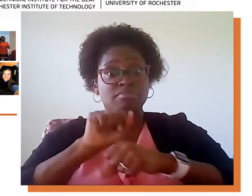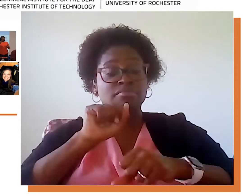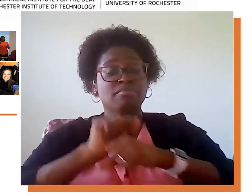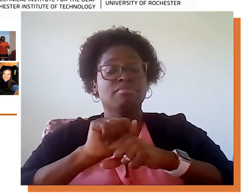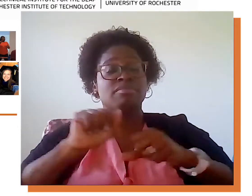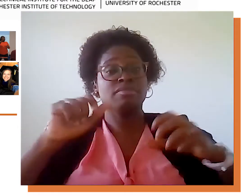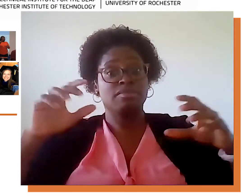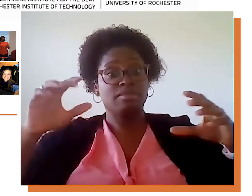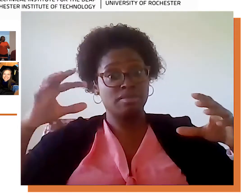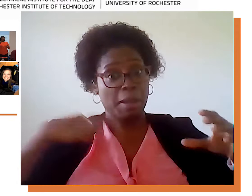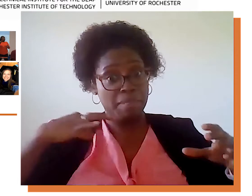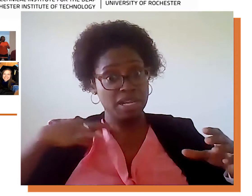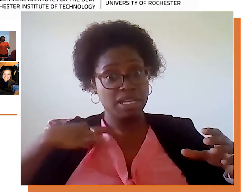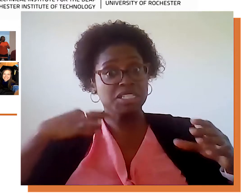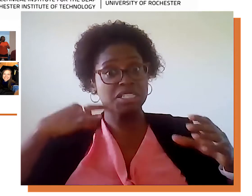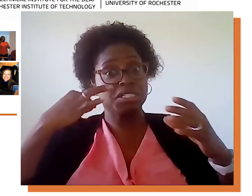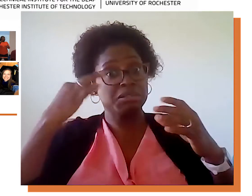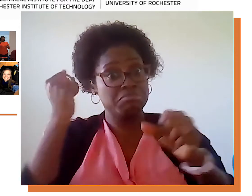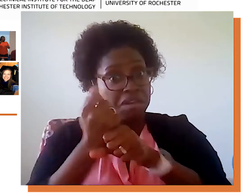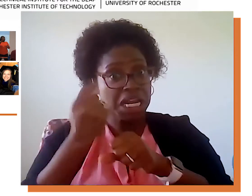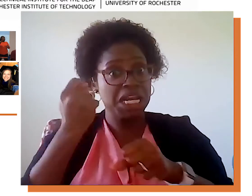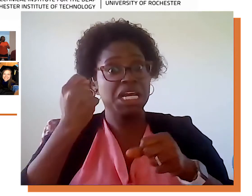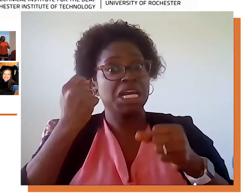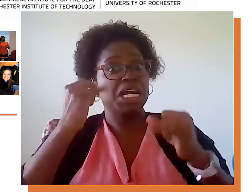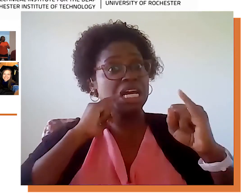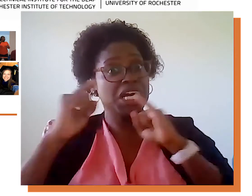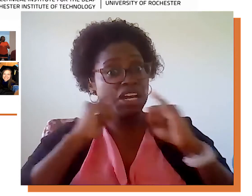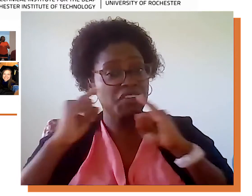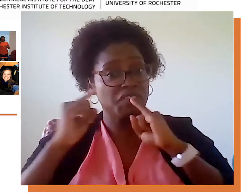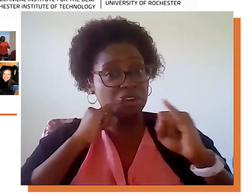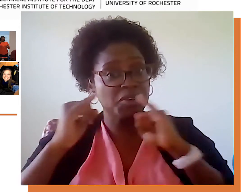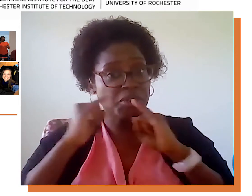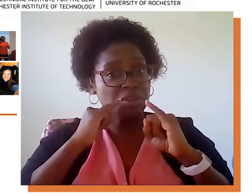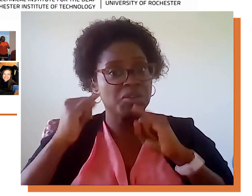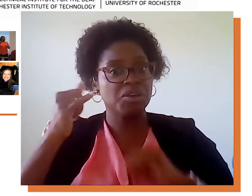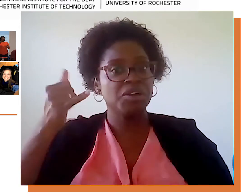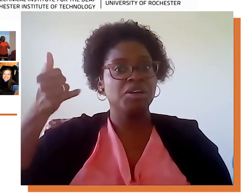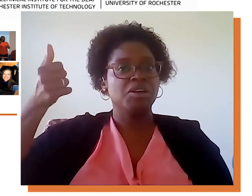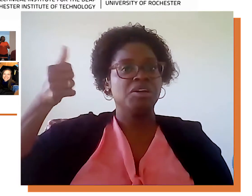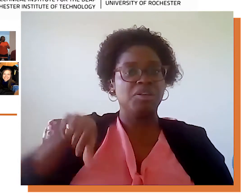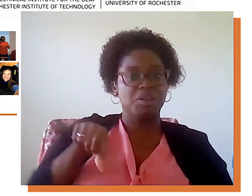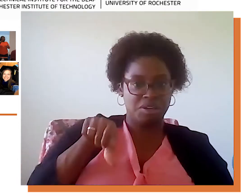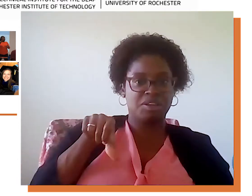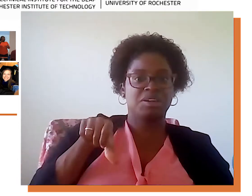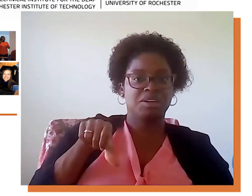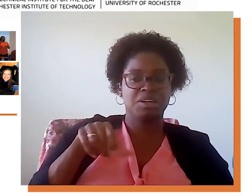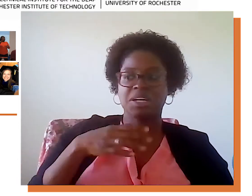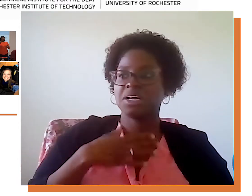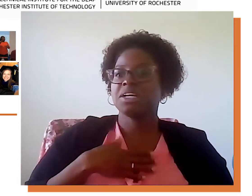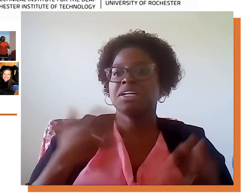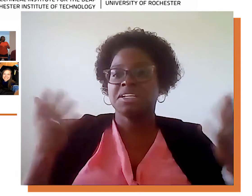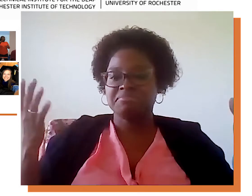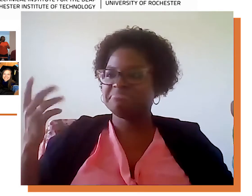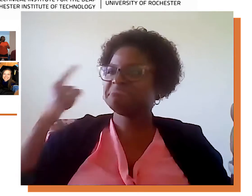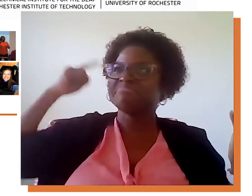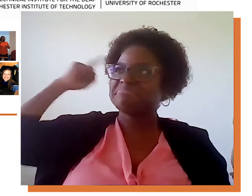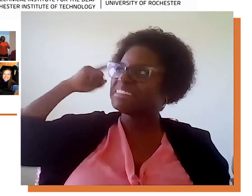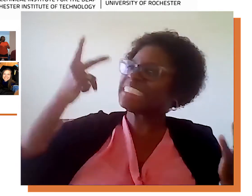And then we got in, the application made it, I got the interview, and then I was rejected after the interview.